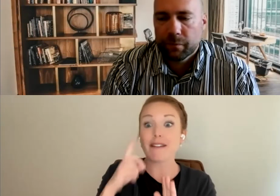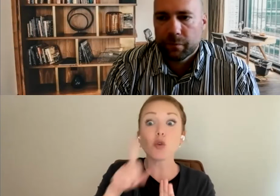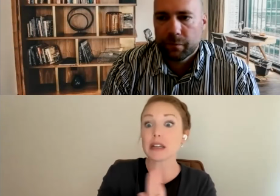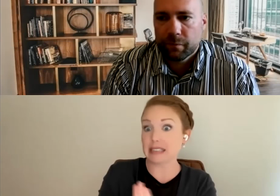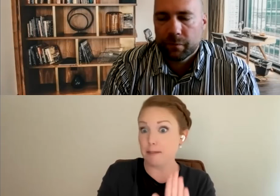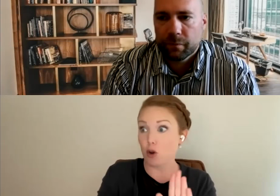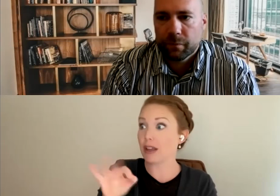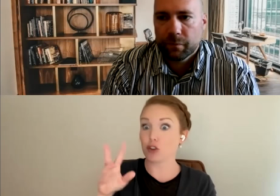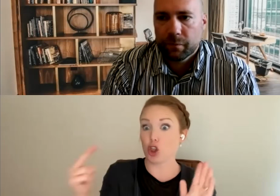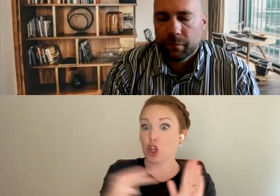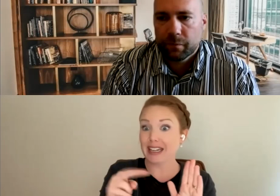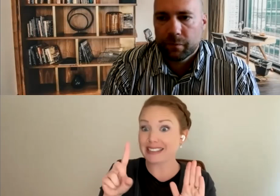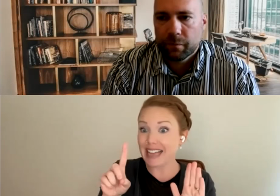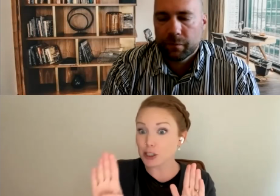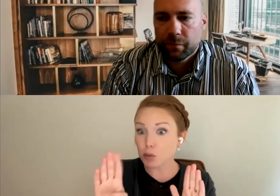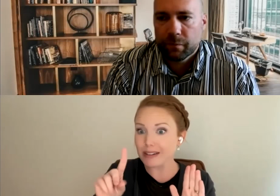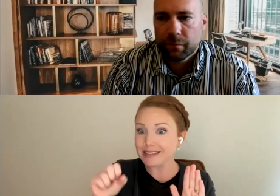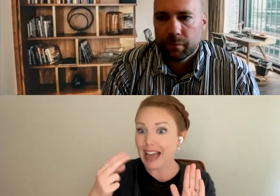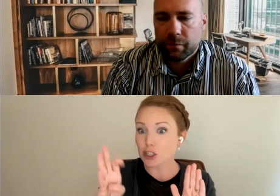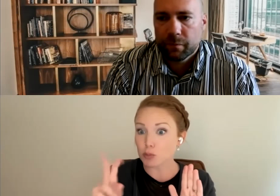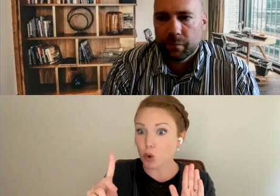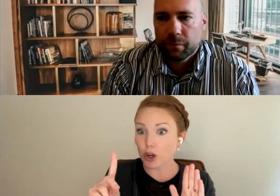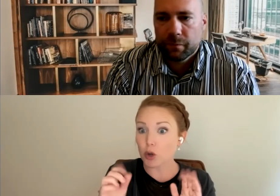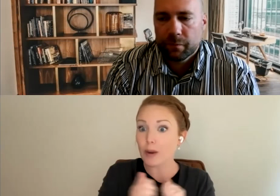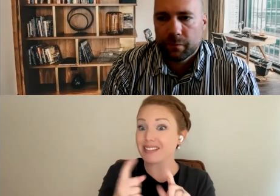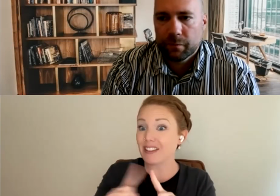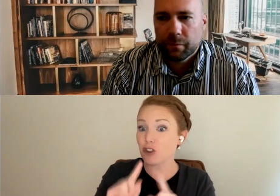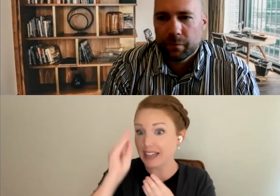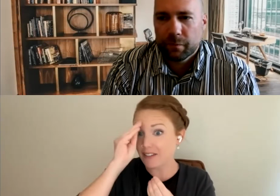dashboard or any other information display where the data may not be the same from day